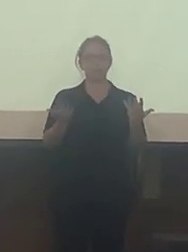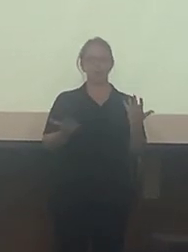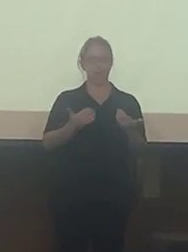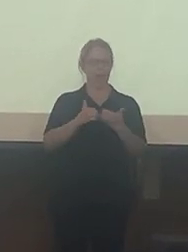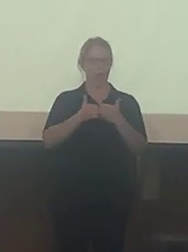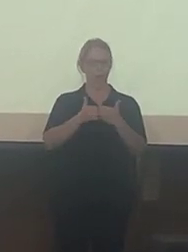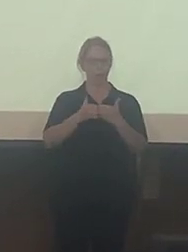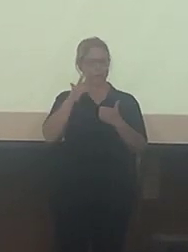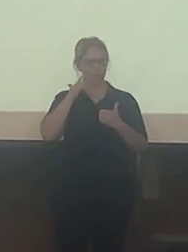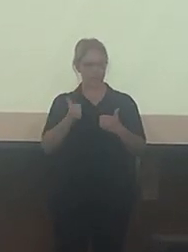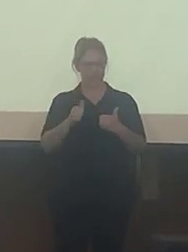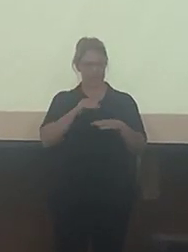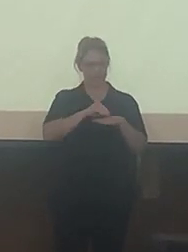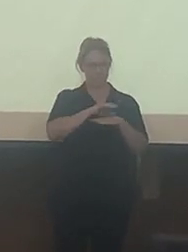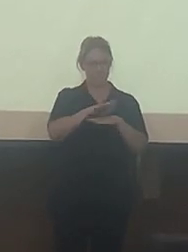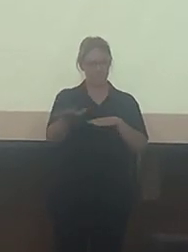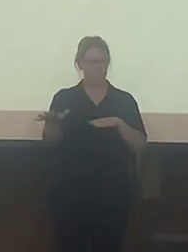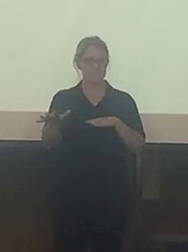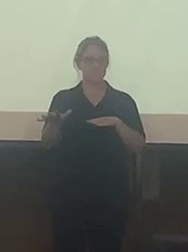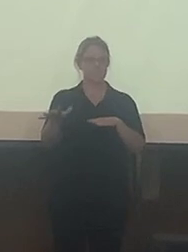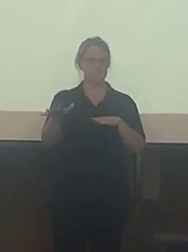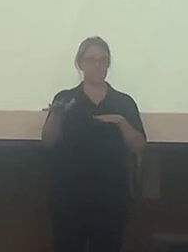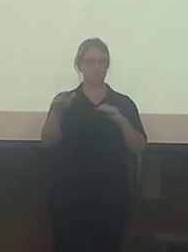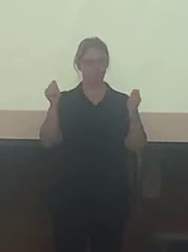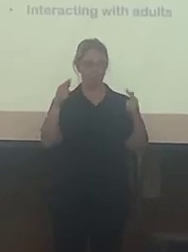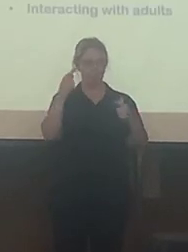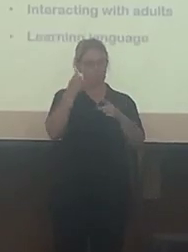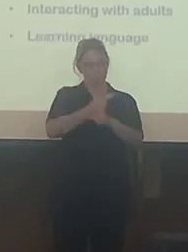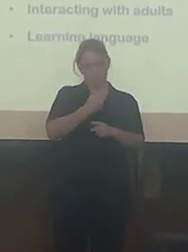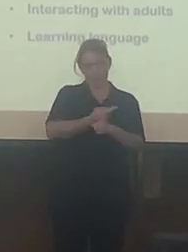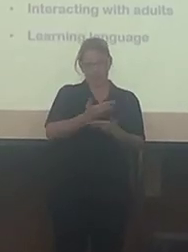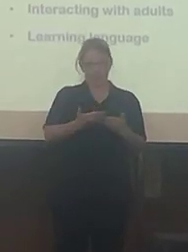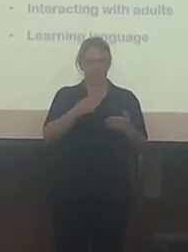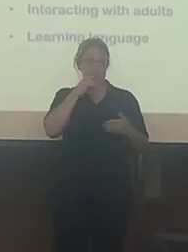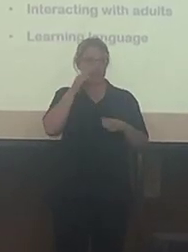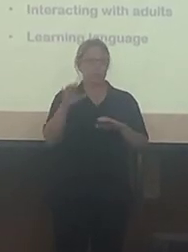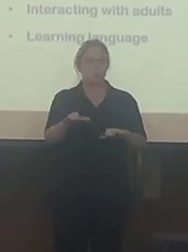hearing loss affecting all of these just regular things that kids do you'll be thinking about that